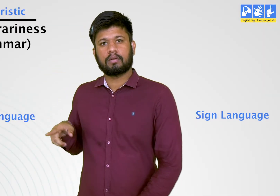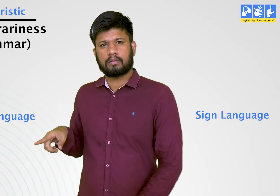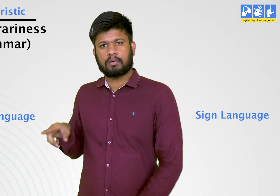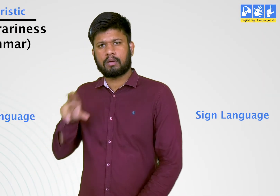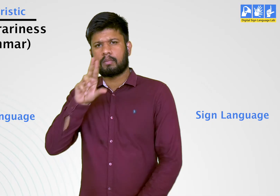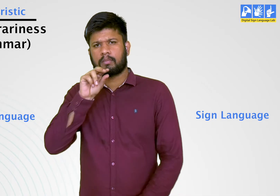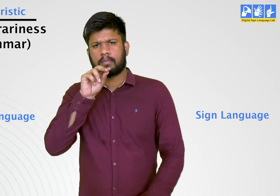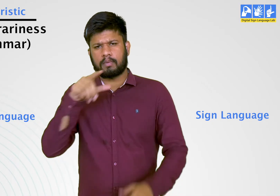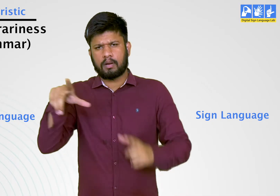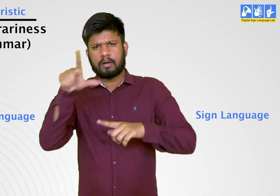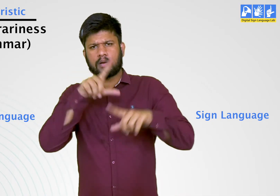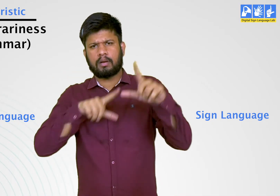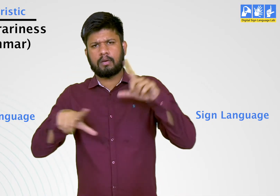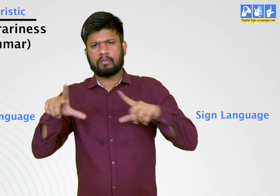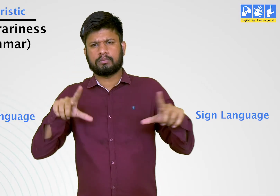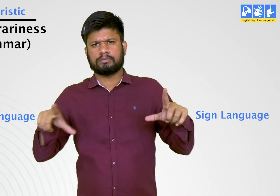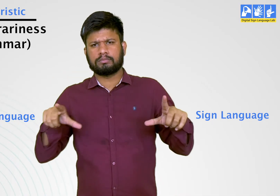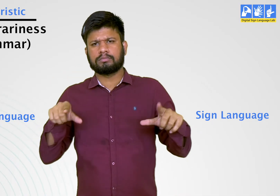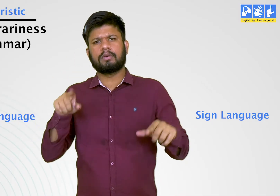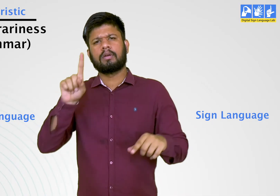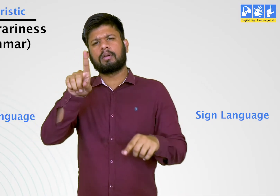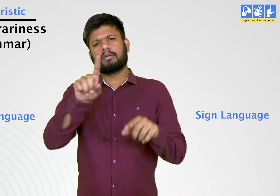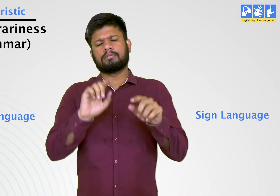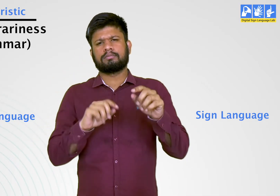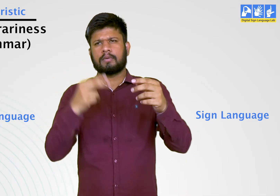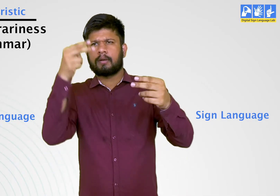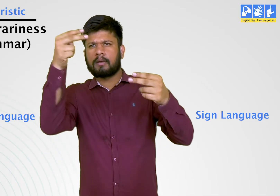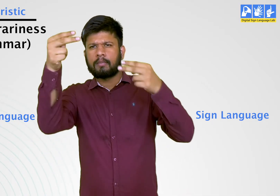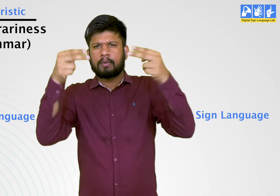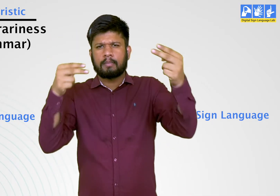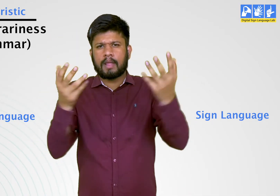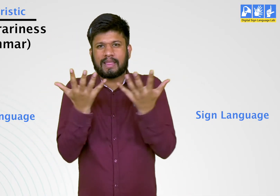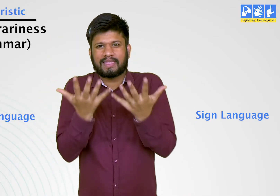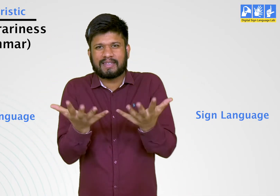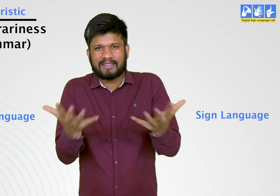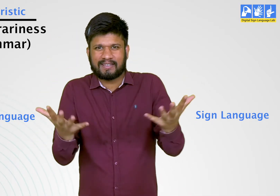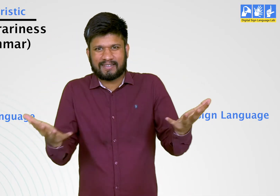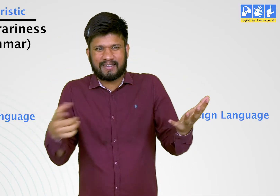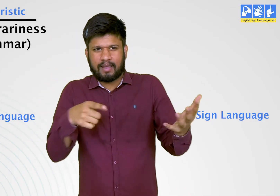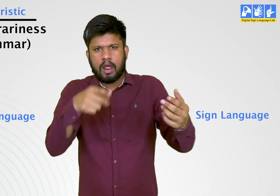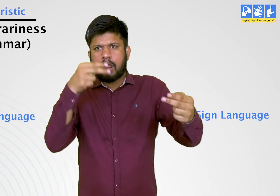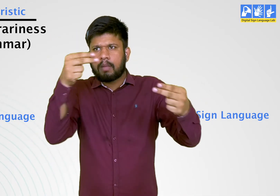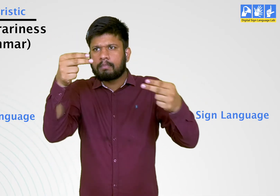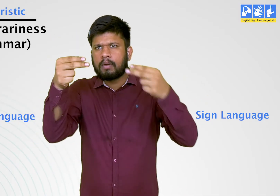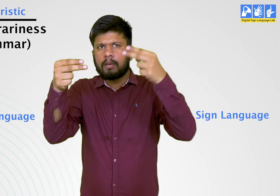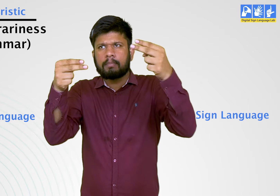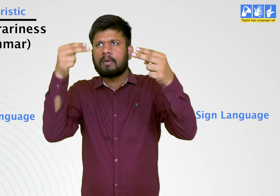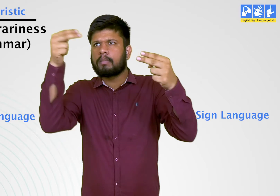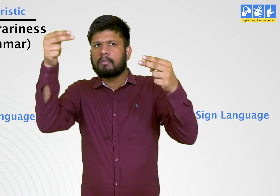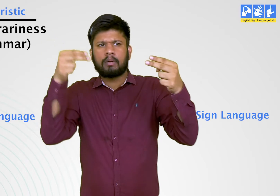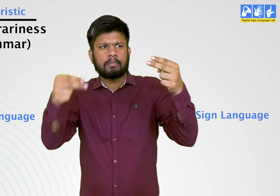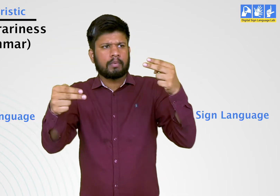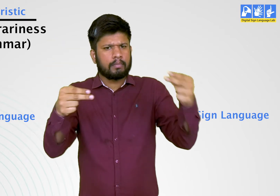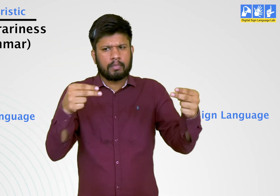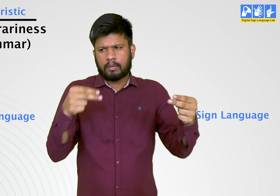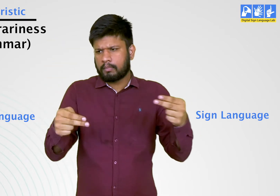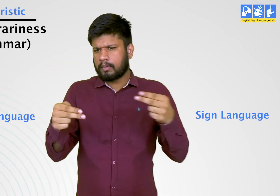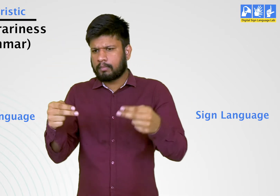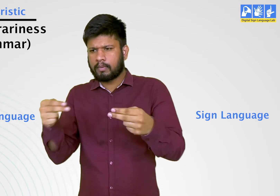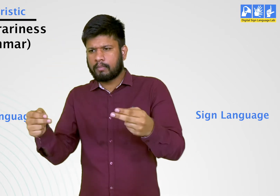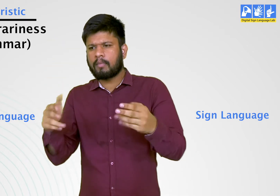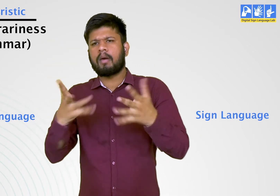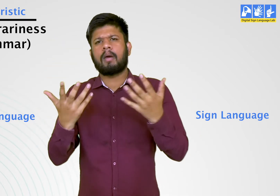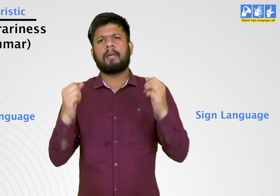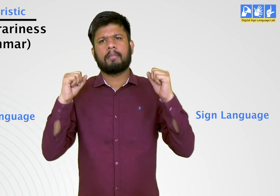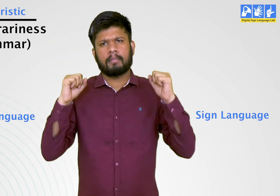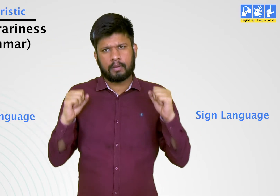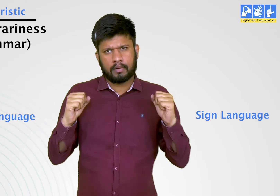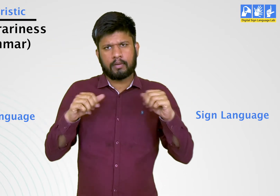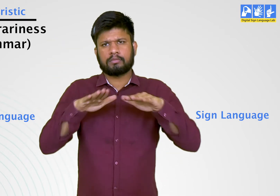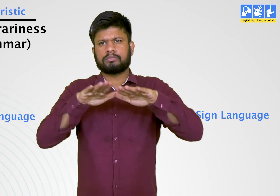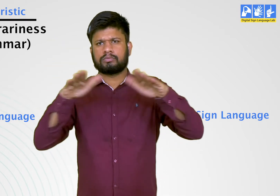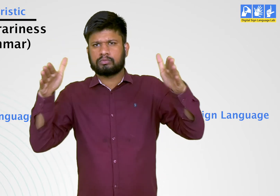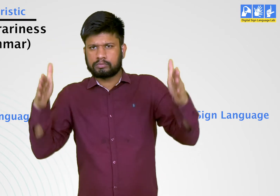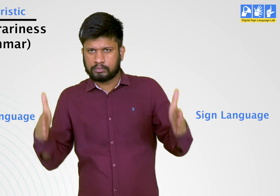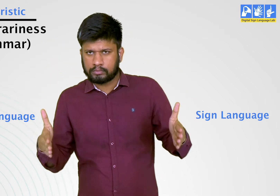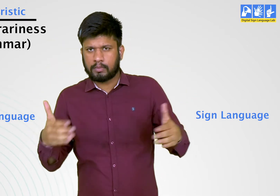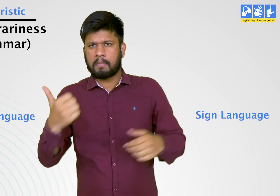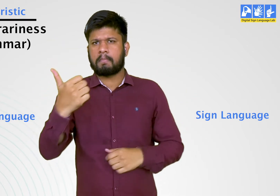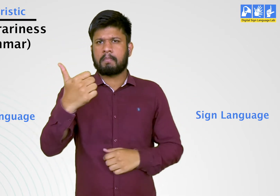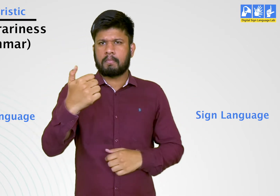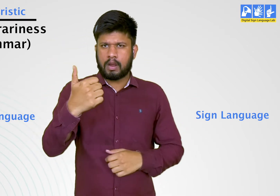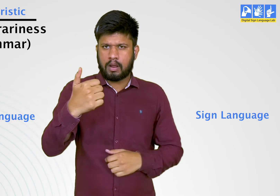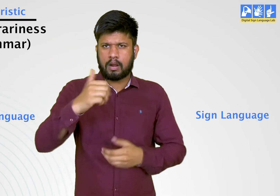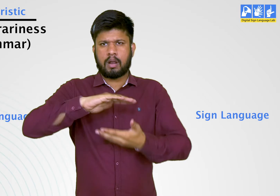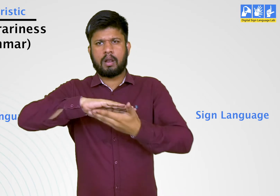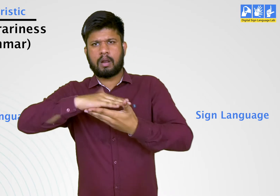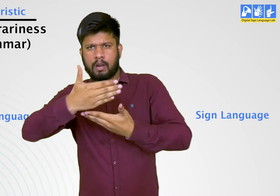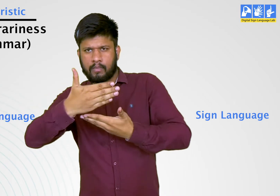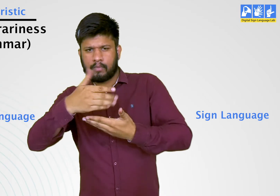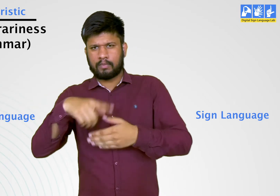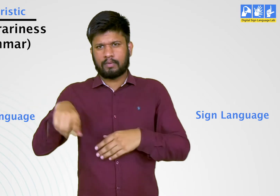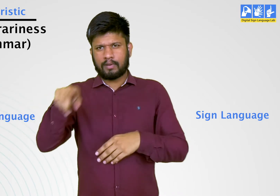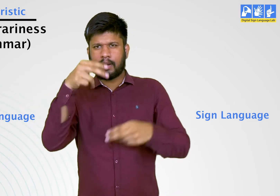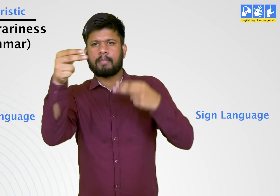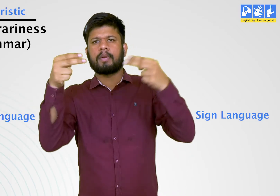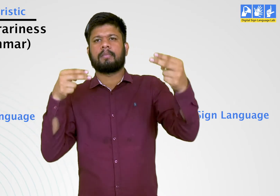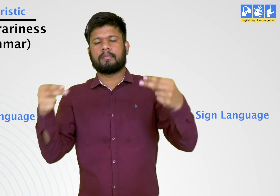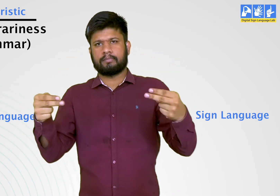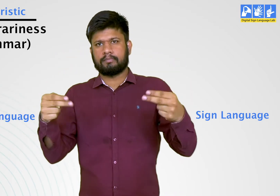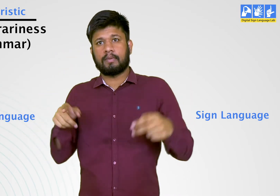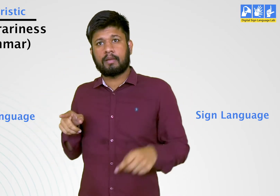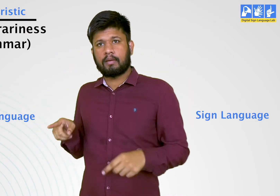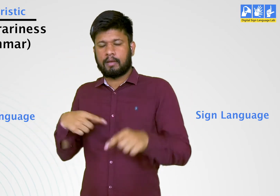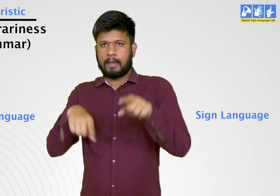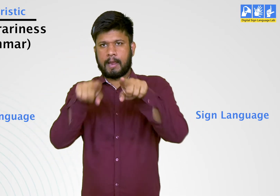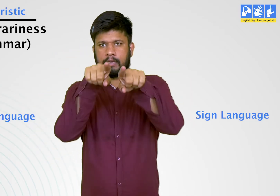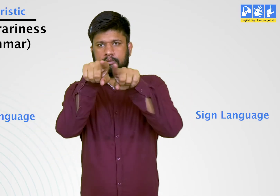In verbal language, there is absence of any natural or necessary connection between a word's meaning and its sound or form like chair, table, pen or laptop.